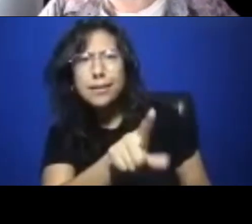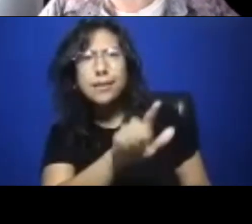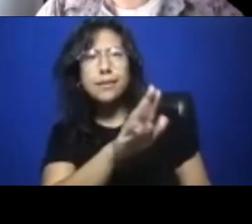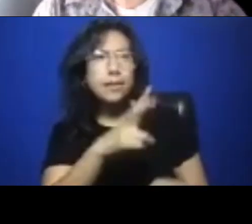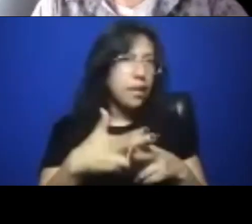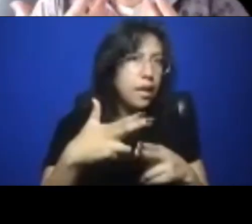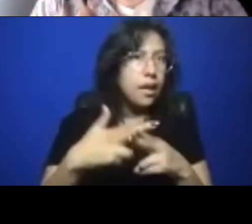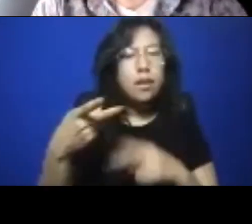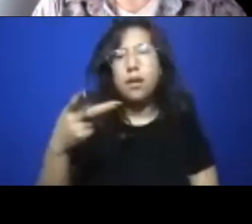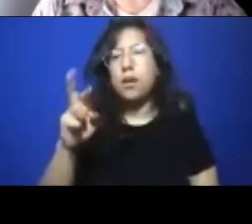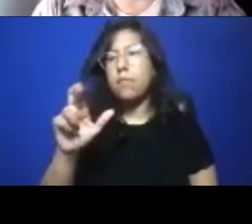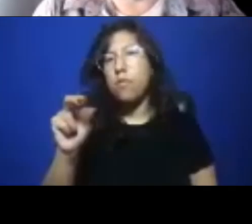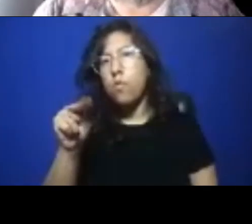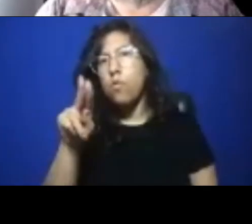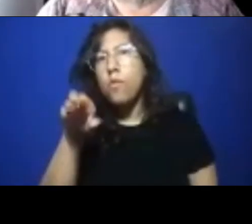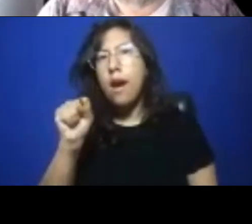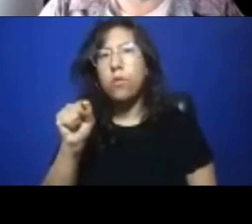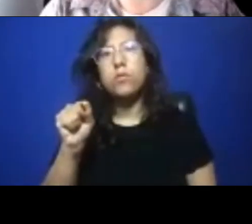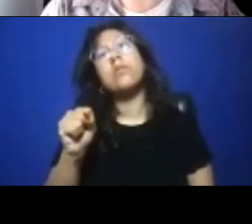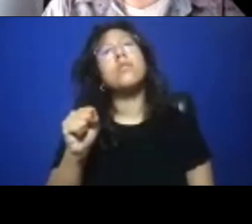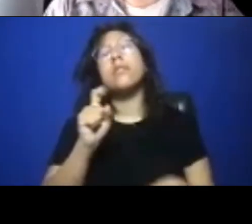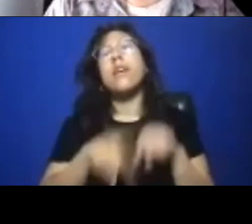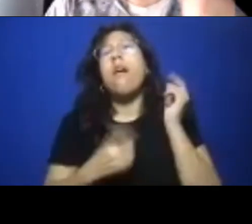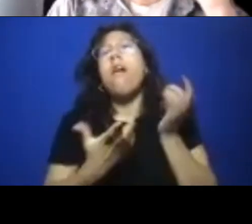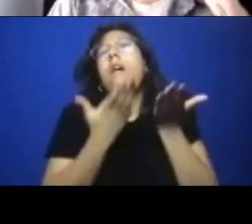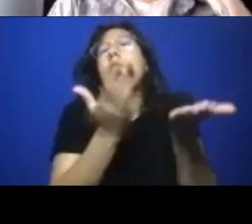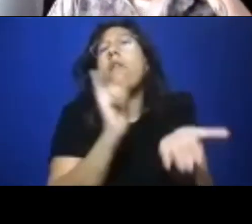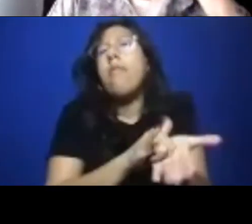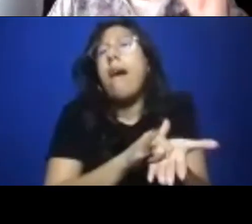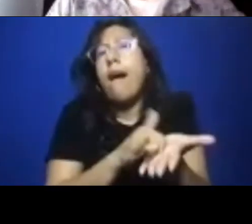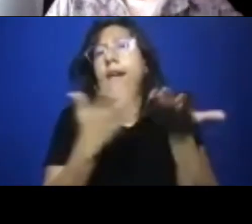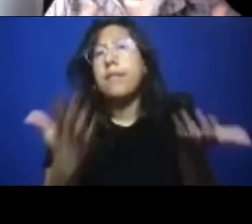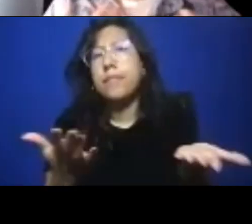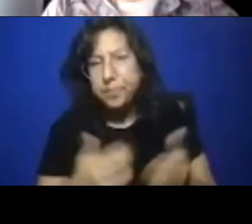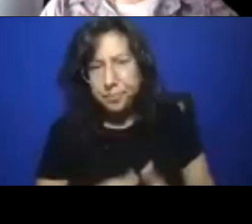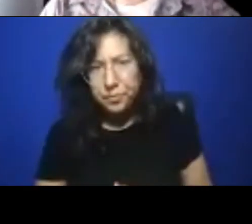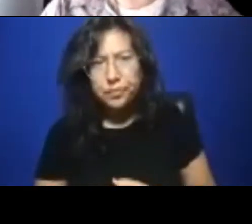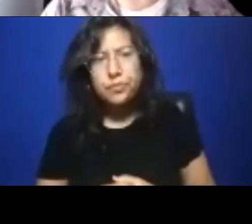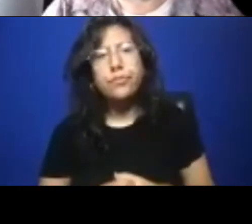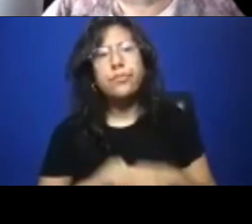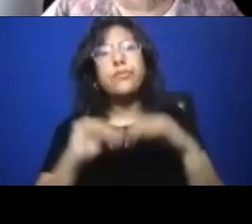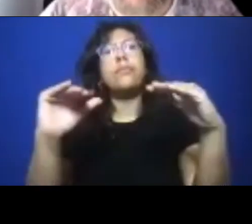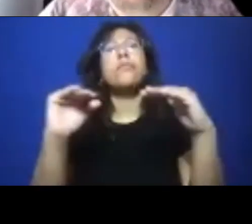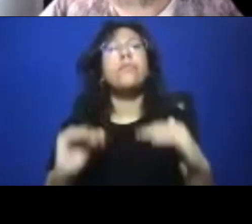so they aren't able to offer that to you. It can be in misgendering someone,